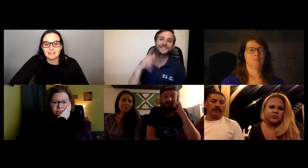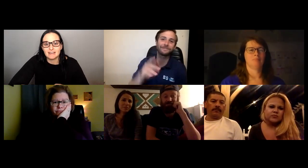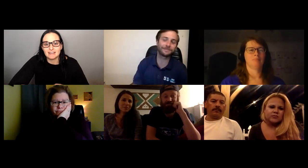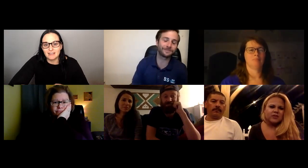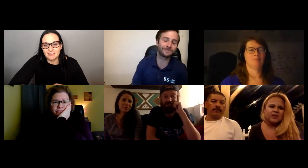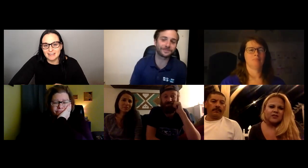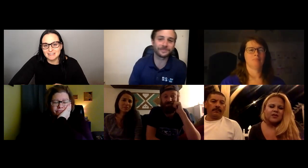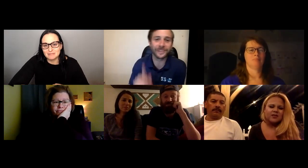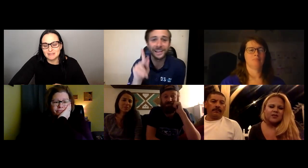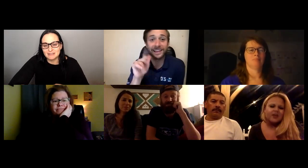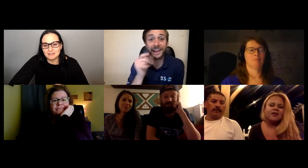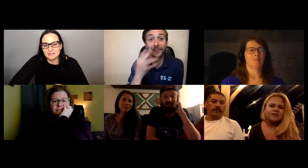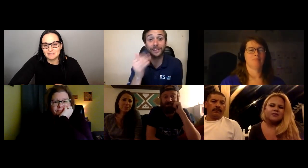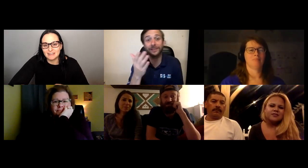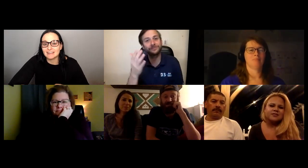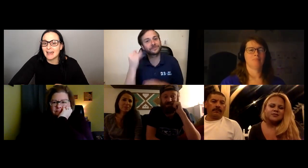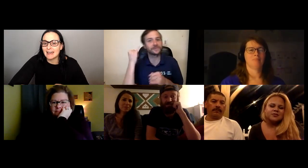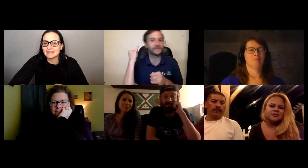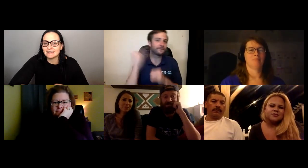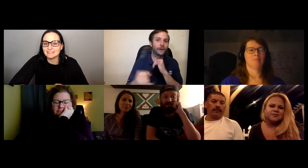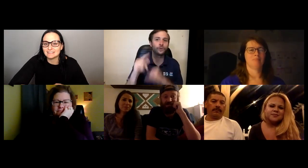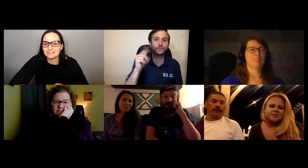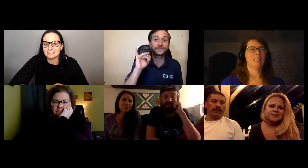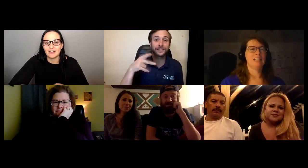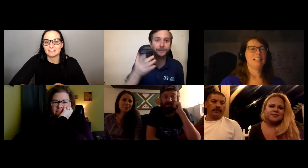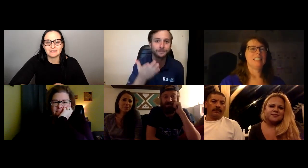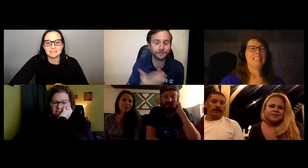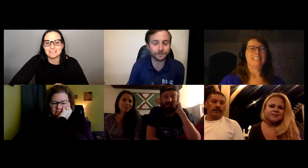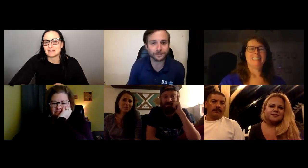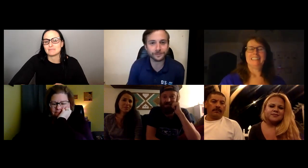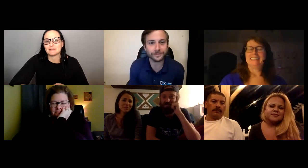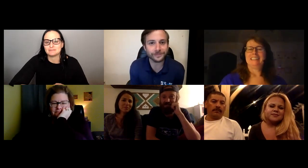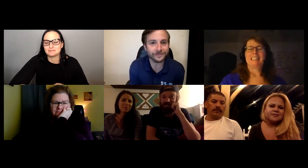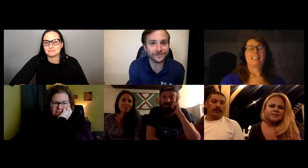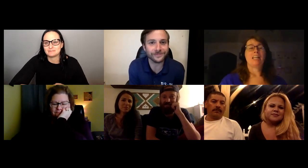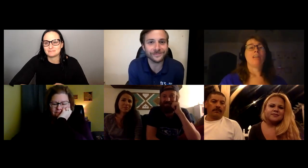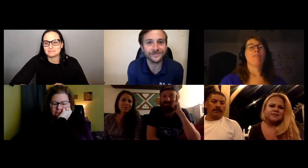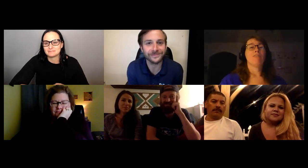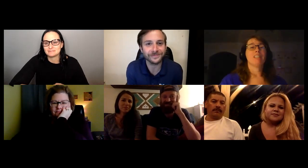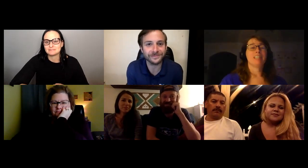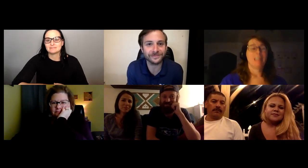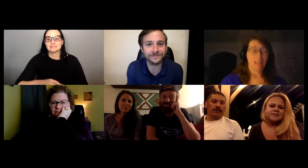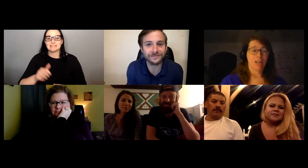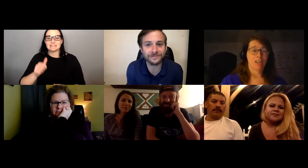i love that tip thank you kathy